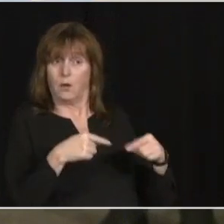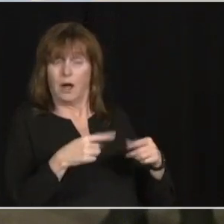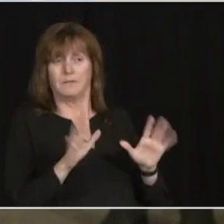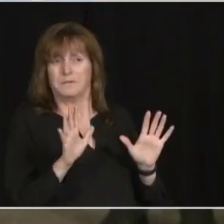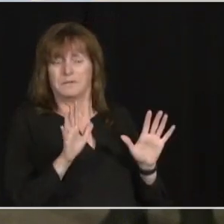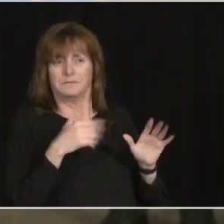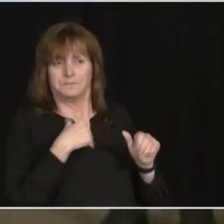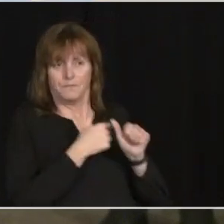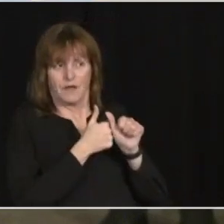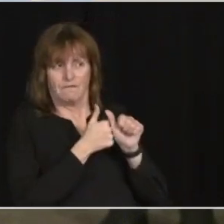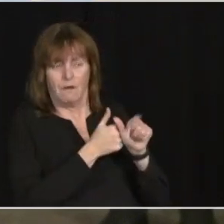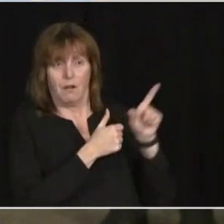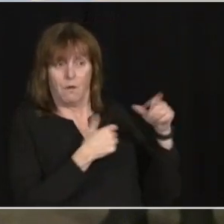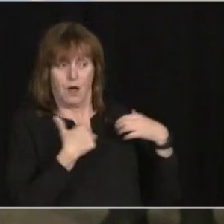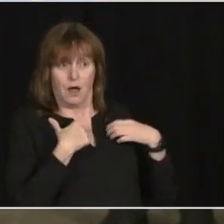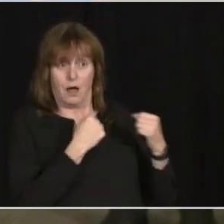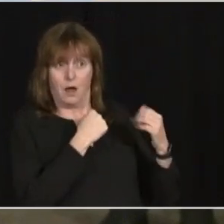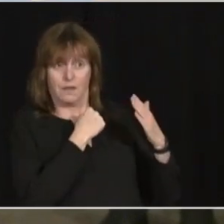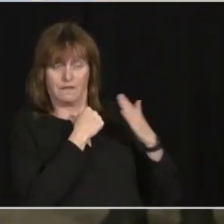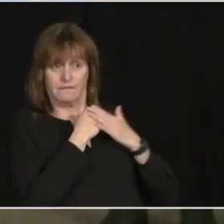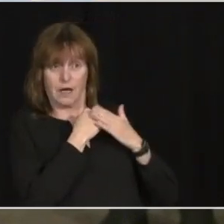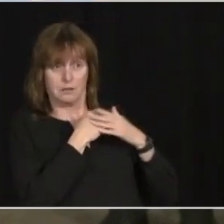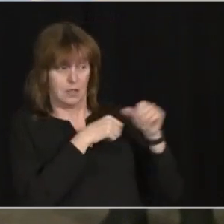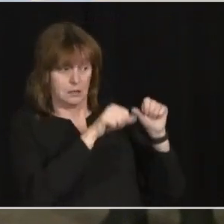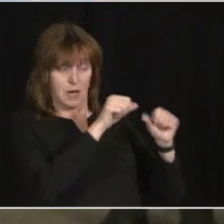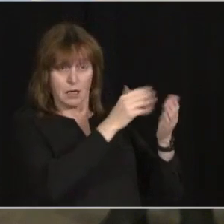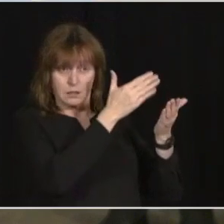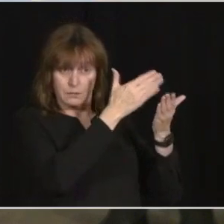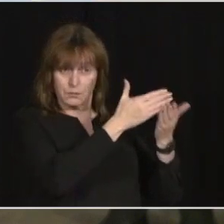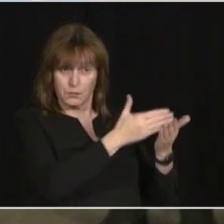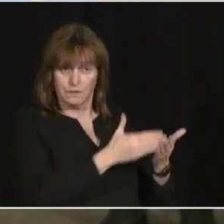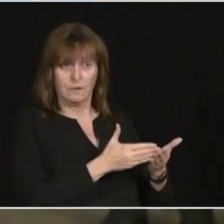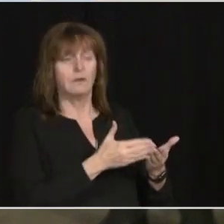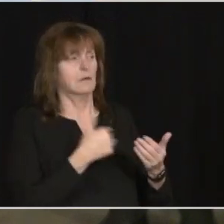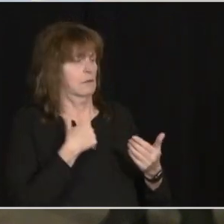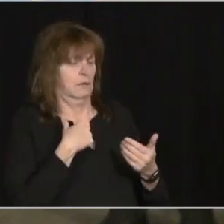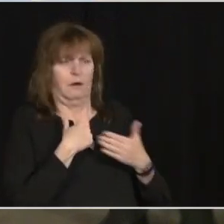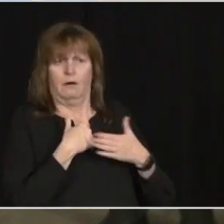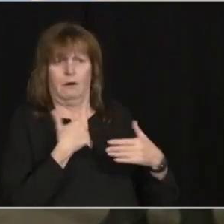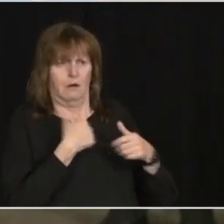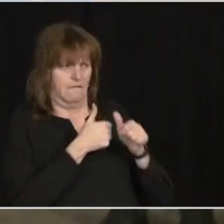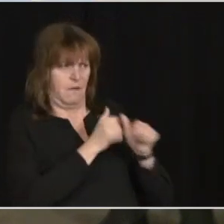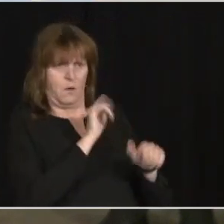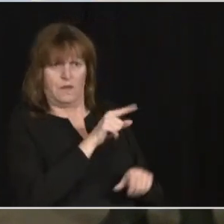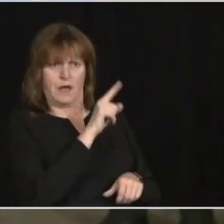be all our decisions moving forward forward. As of yet, he has not mentioned it.